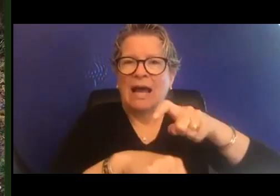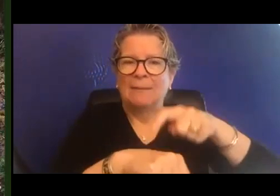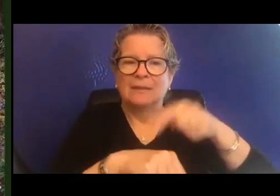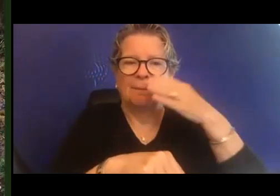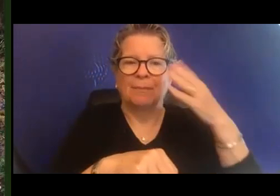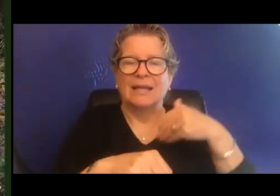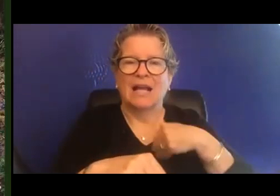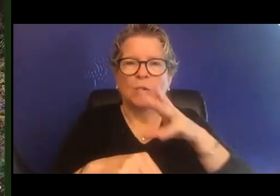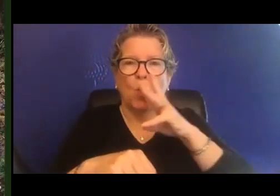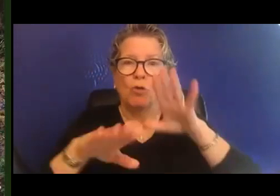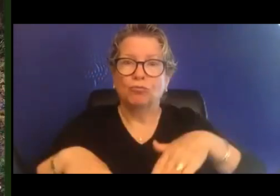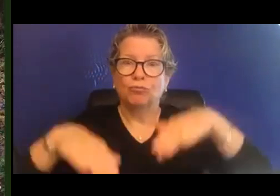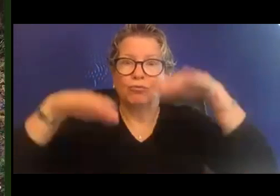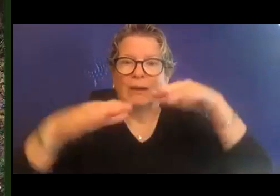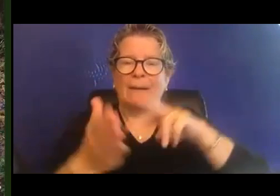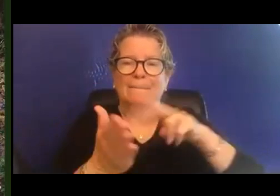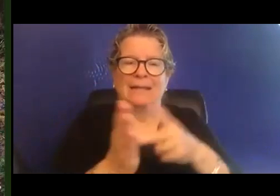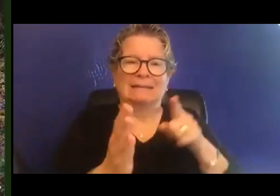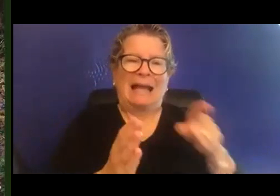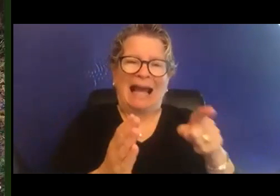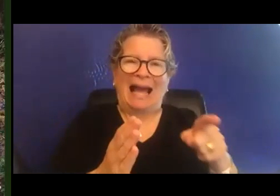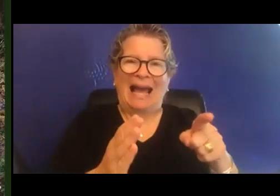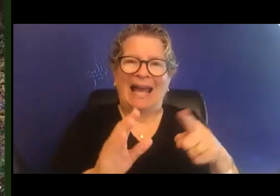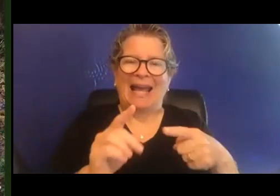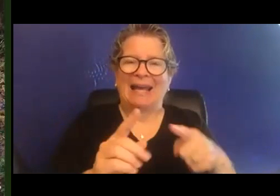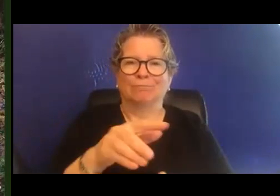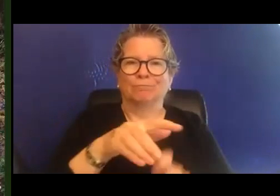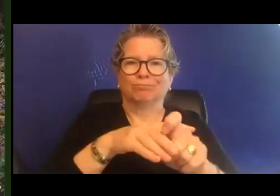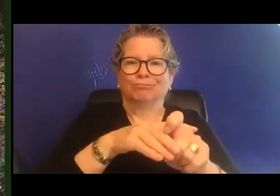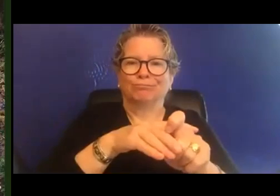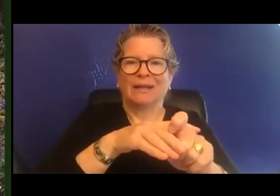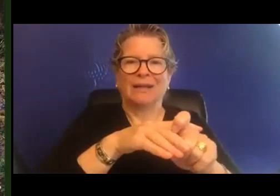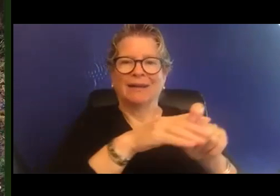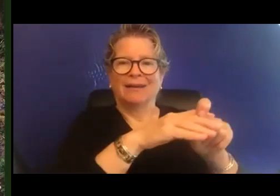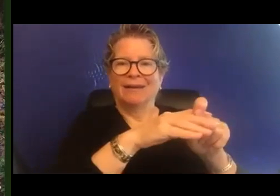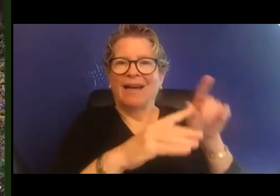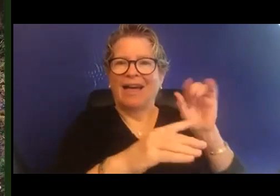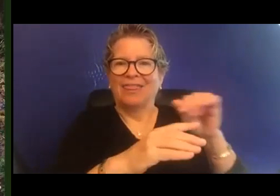So far, this has happened at least four times. In all those times the pipe has stayed intact, but it is a risk